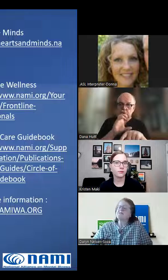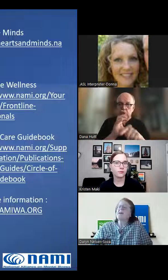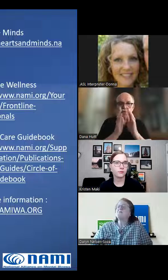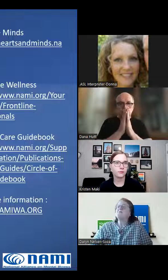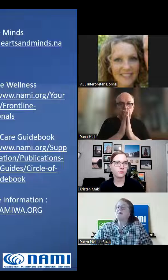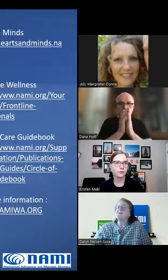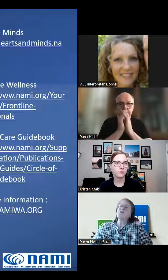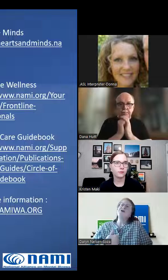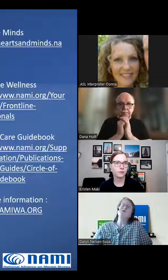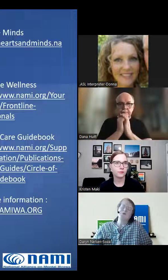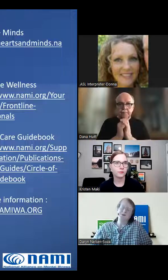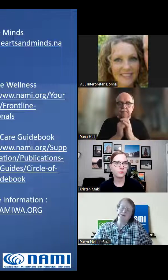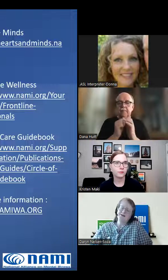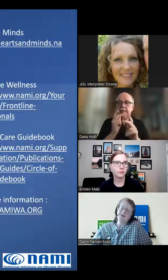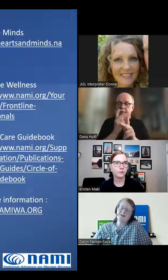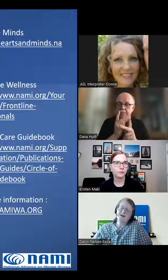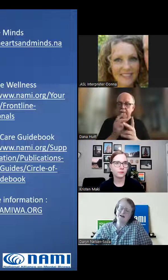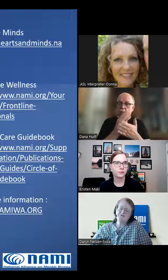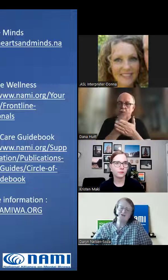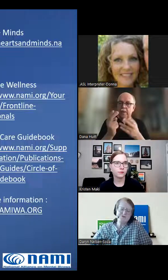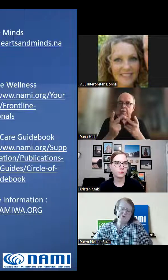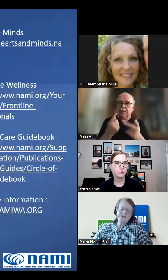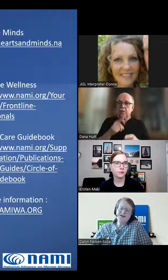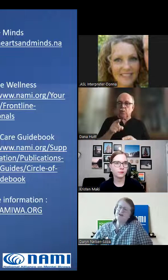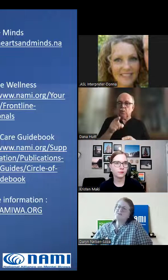981, we should paid